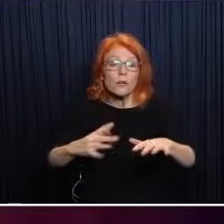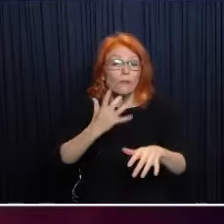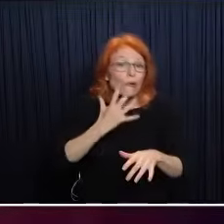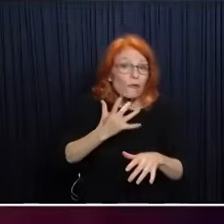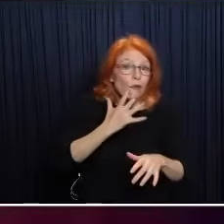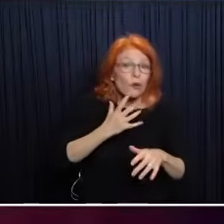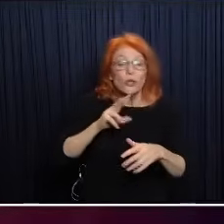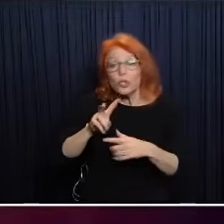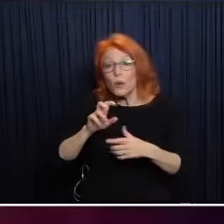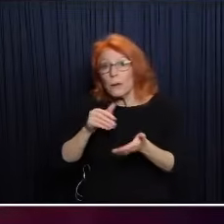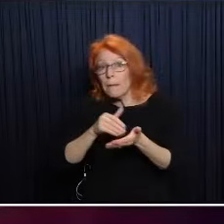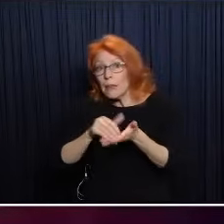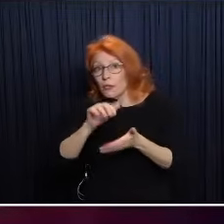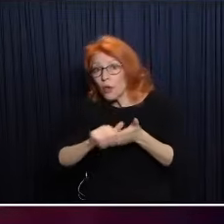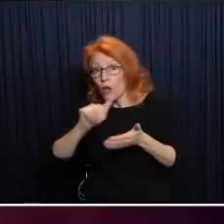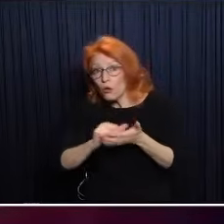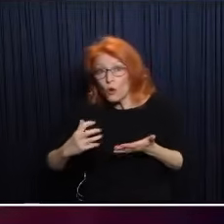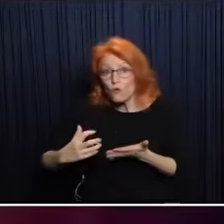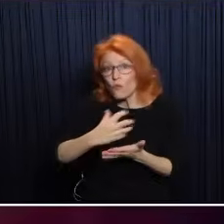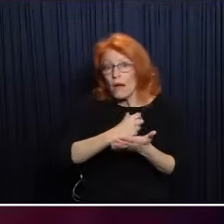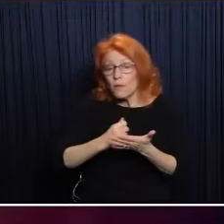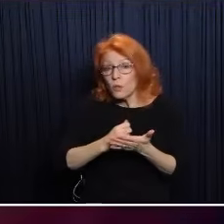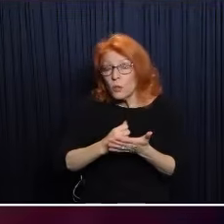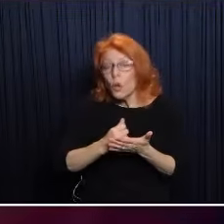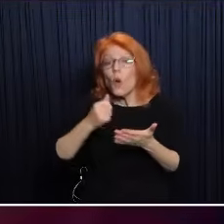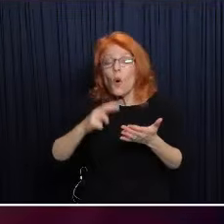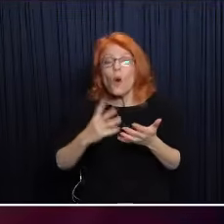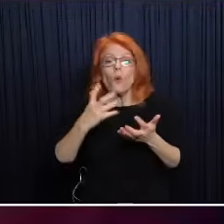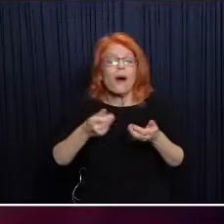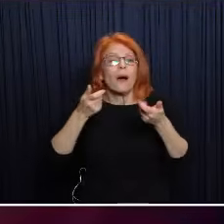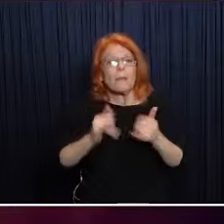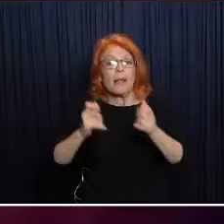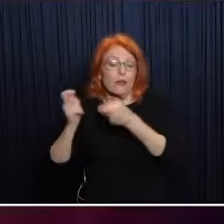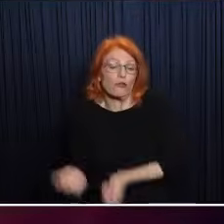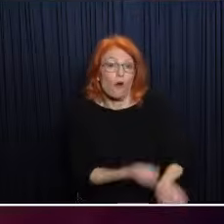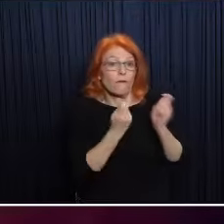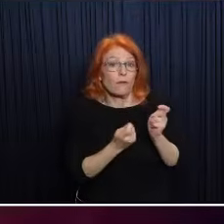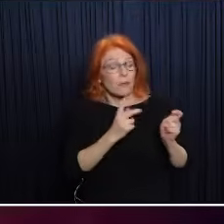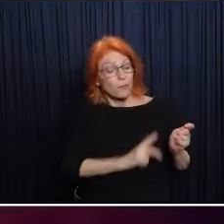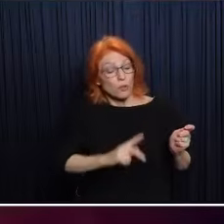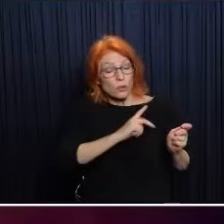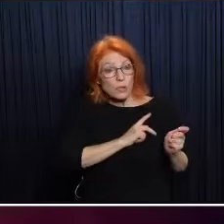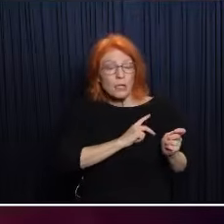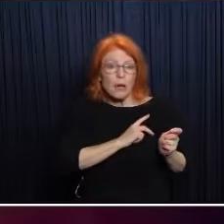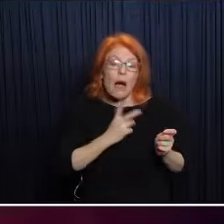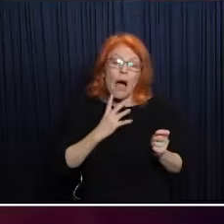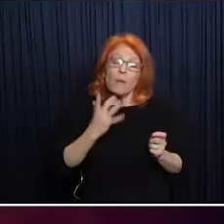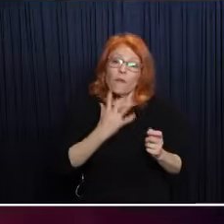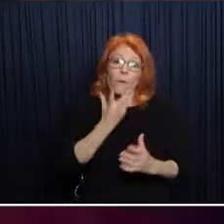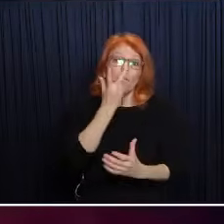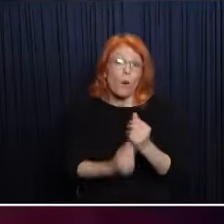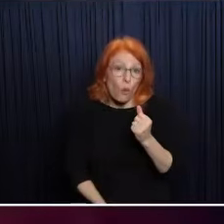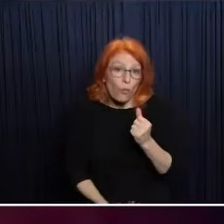WATER WE USE TO WATER ALL OF OUR GOLF COURSES. WOULD WE LIKE A $200 MILLION